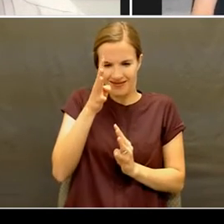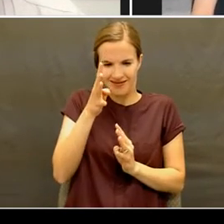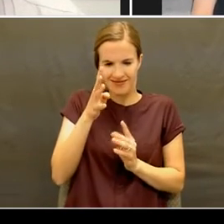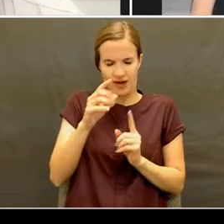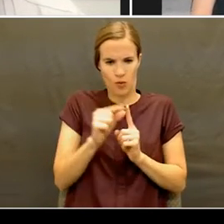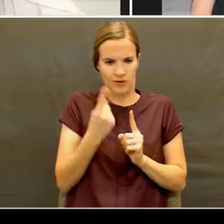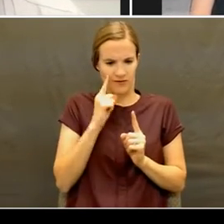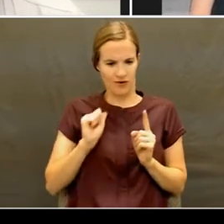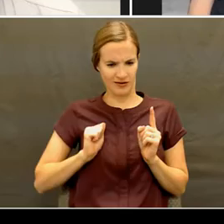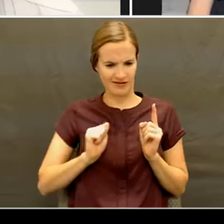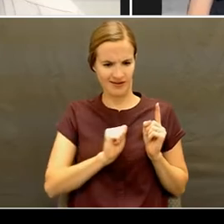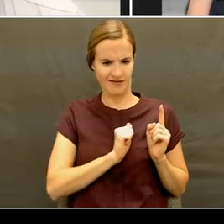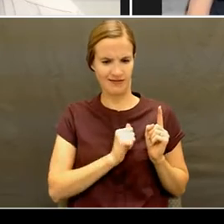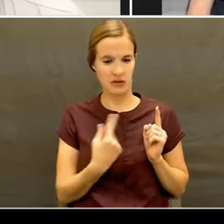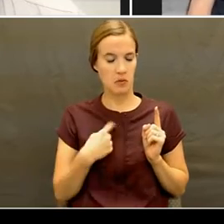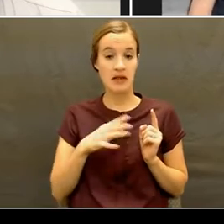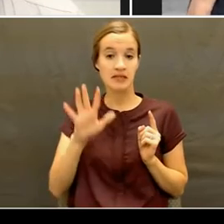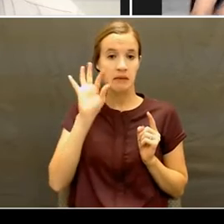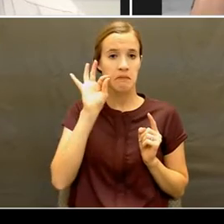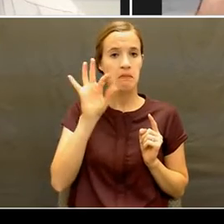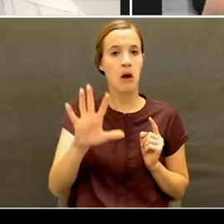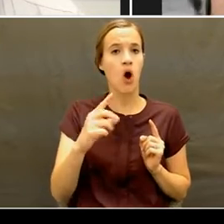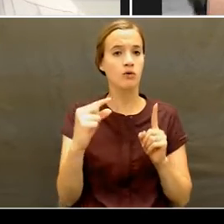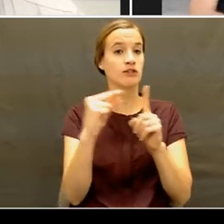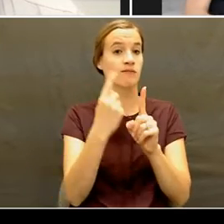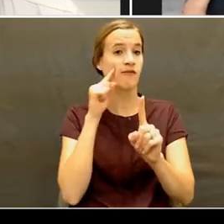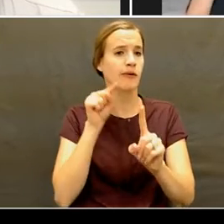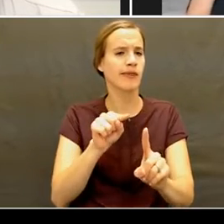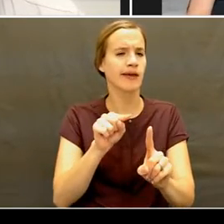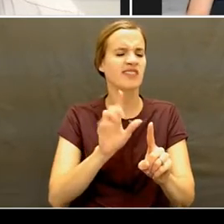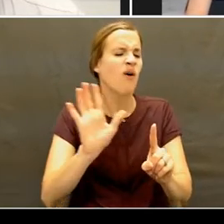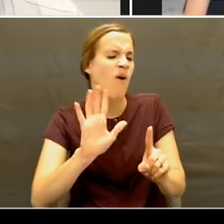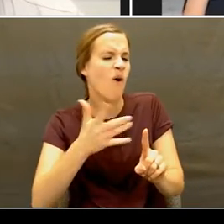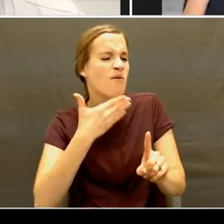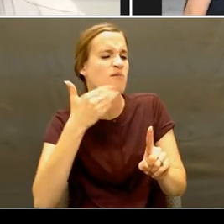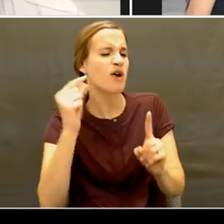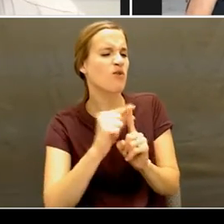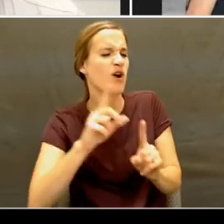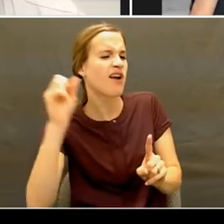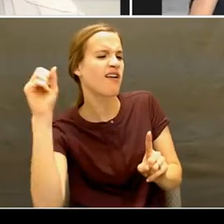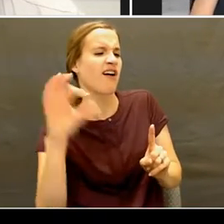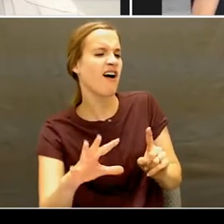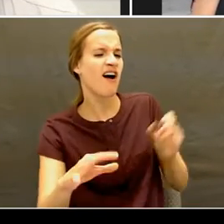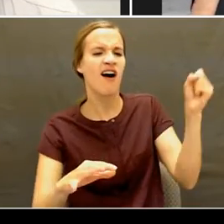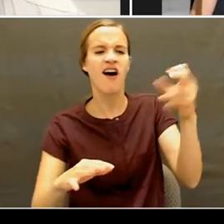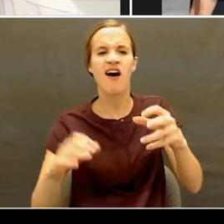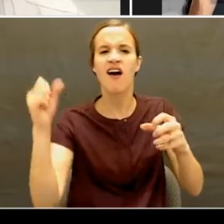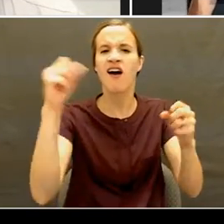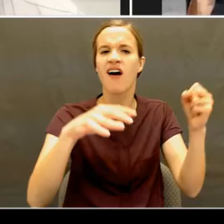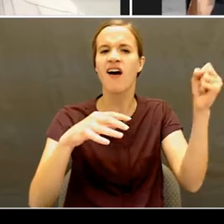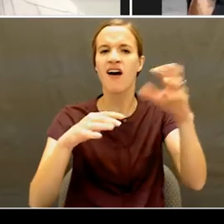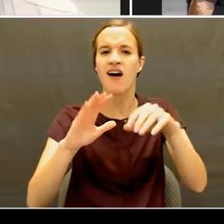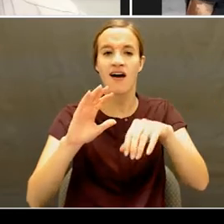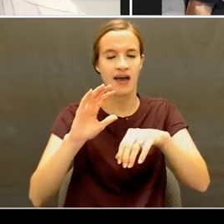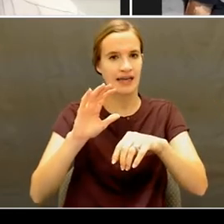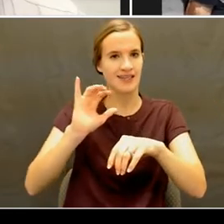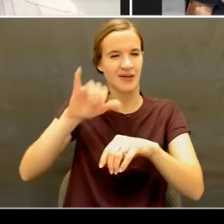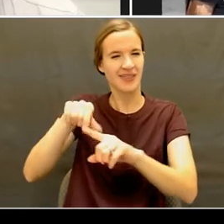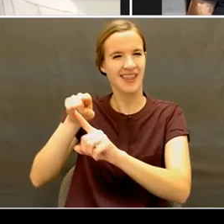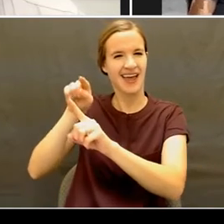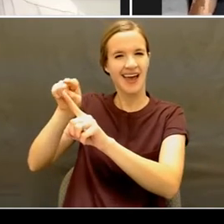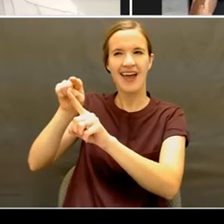would say something and say "oh, let's say it better, oh like that." So, just dis